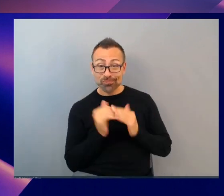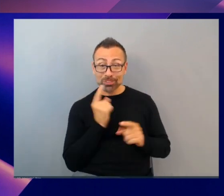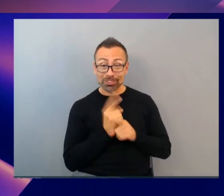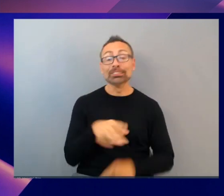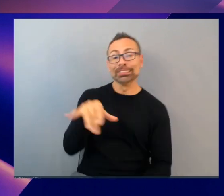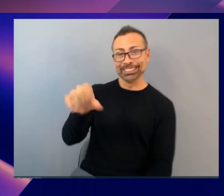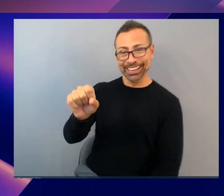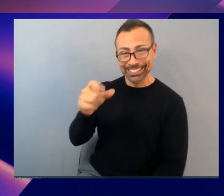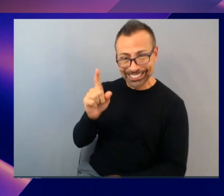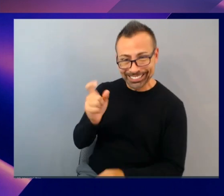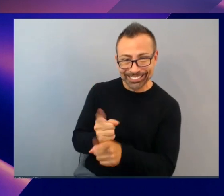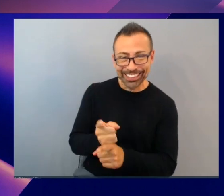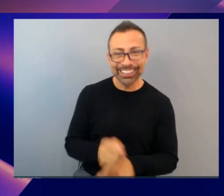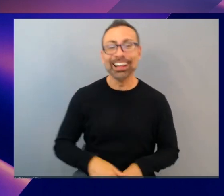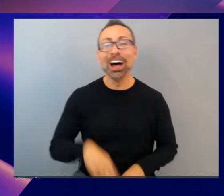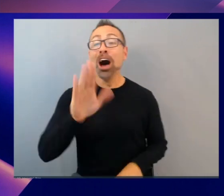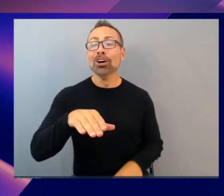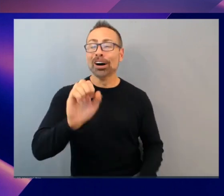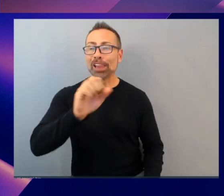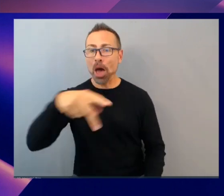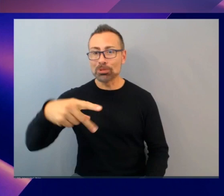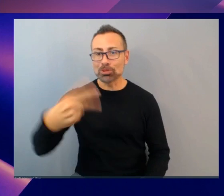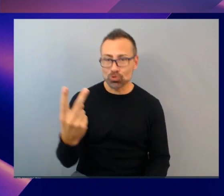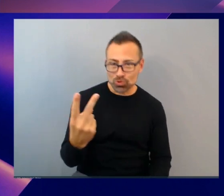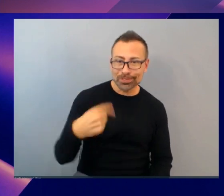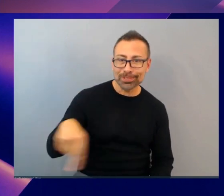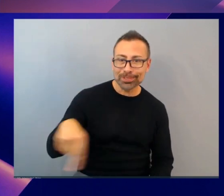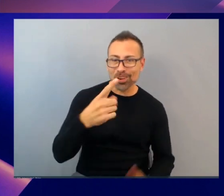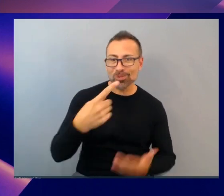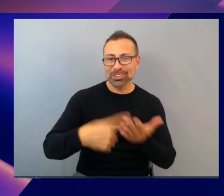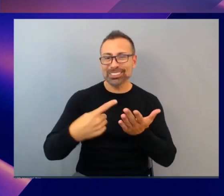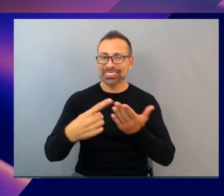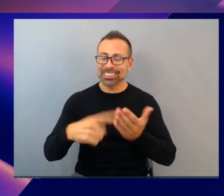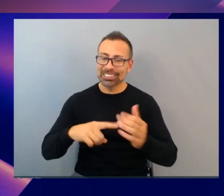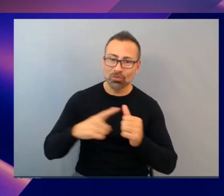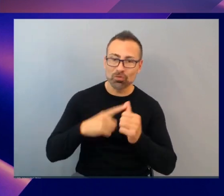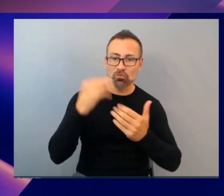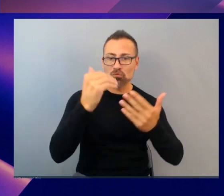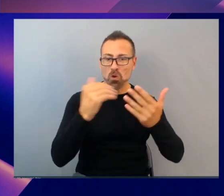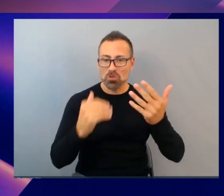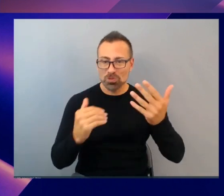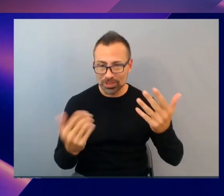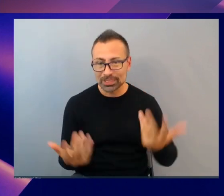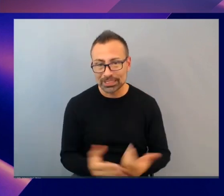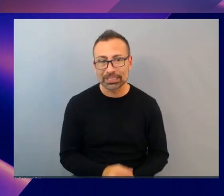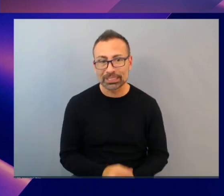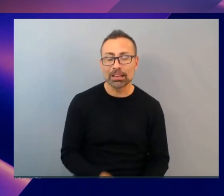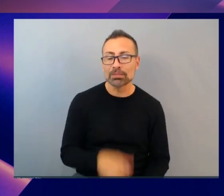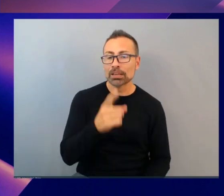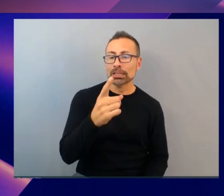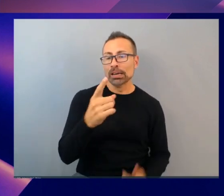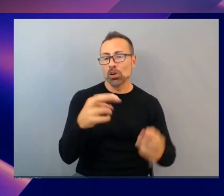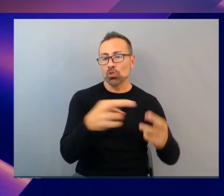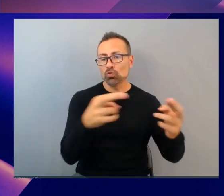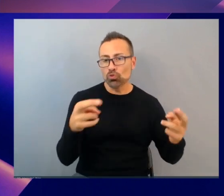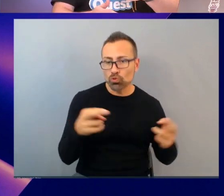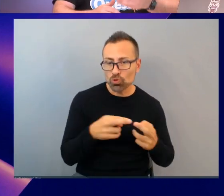So on episode two, we talked about cloud first steps, available, it is on region, difference between one another, region scope level services.